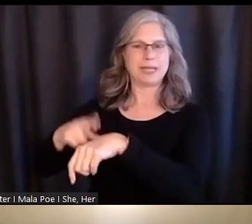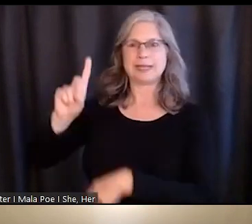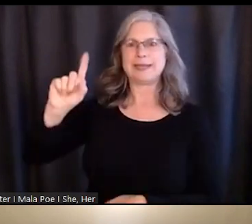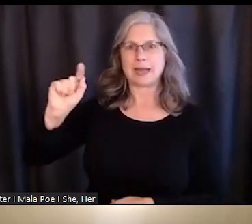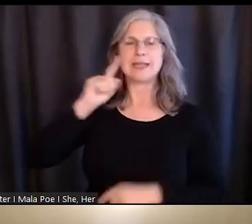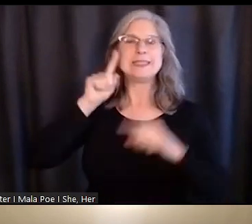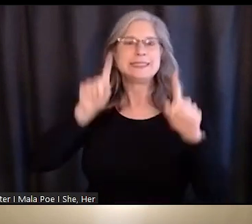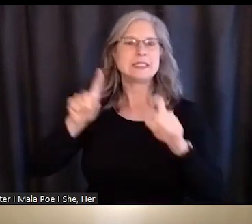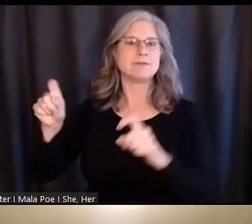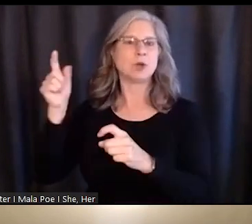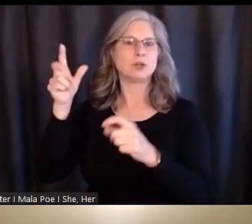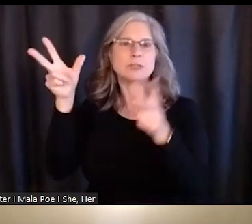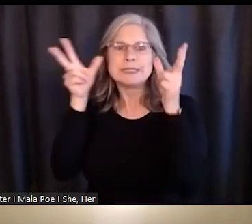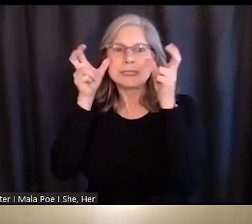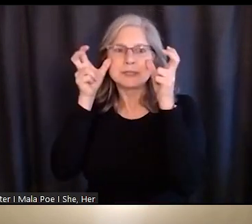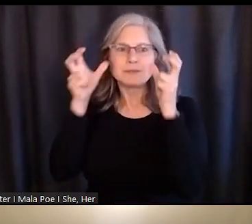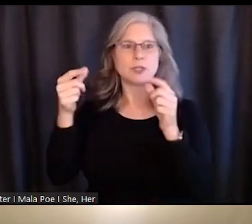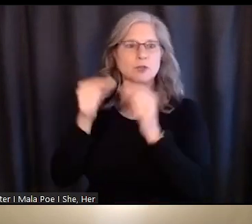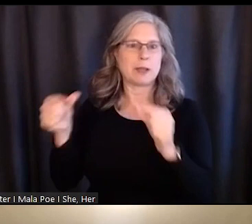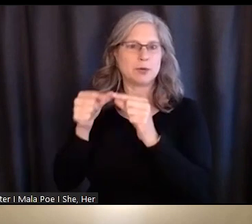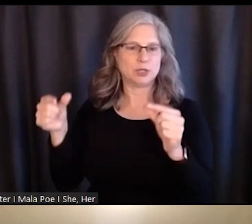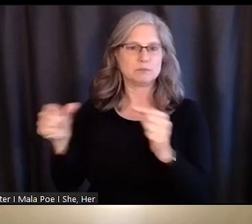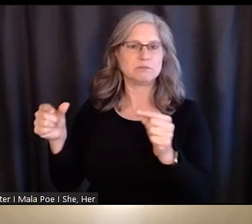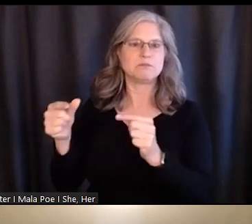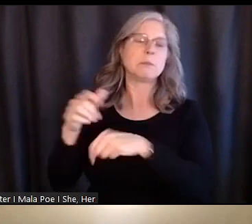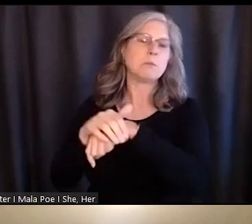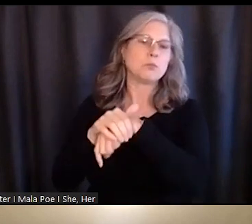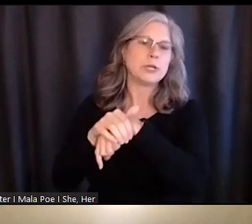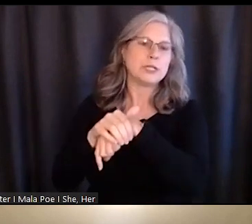This is British English this time, but it's also normed in many other languages,